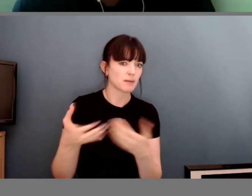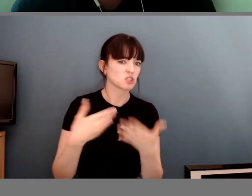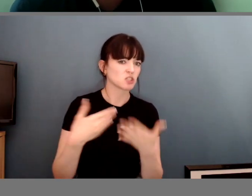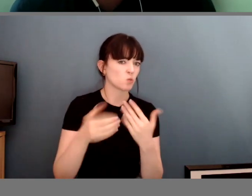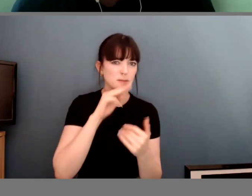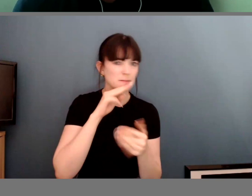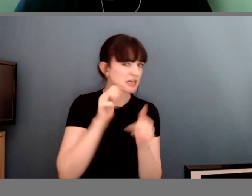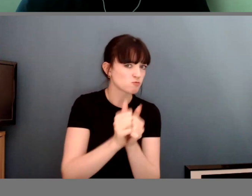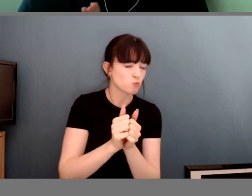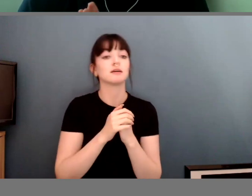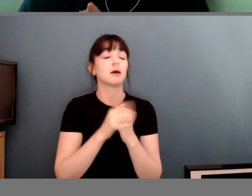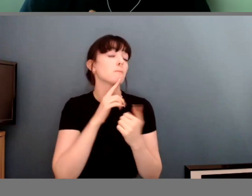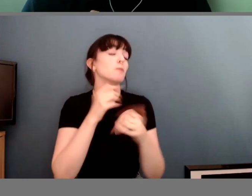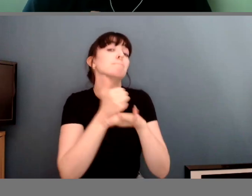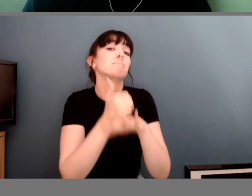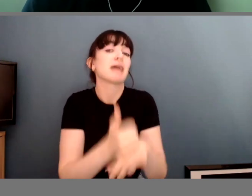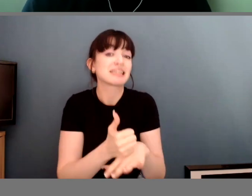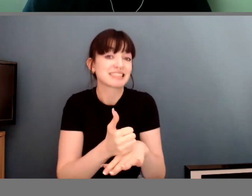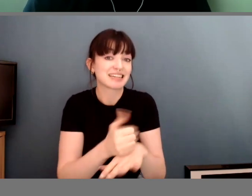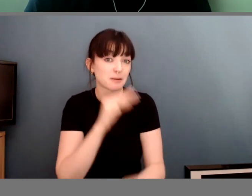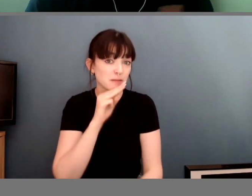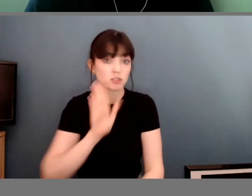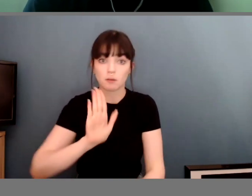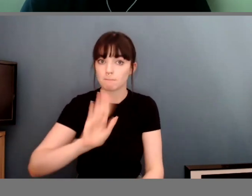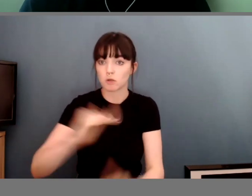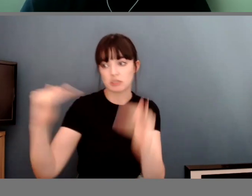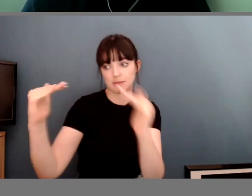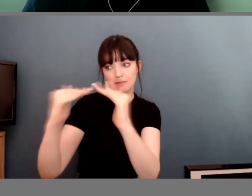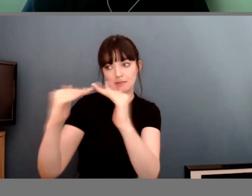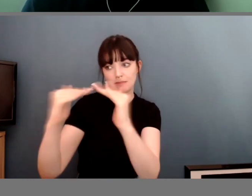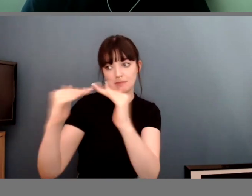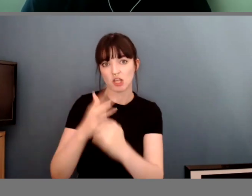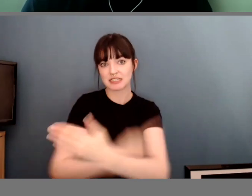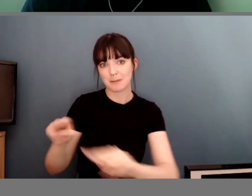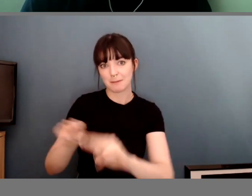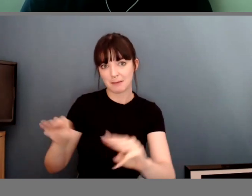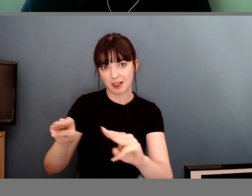the needs of disabled people in the workforce. And here appropriate measures mean effective and